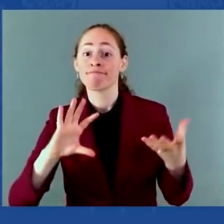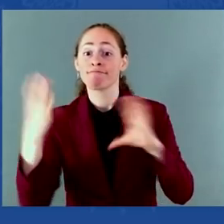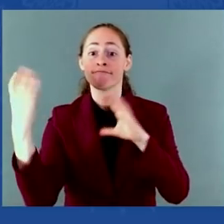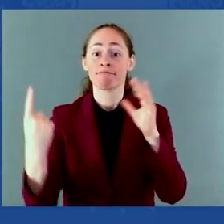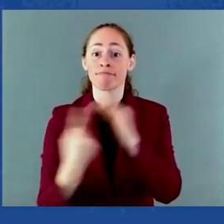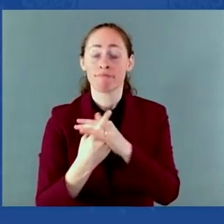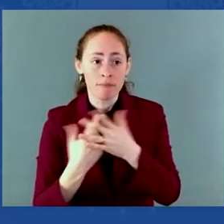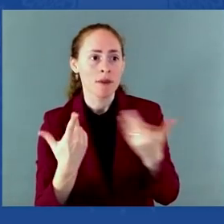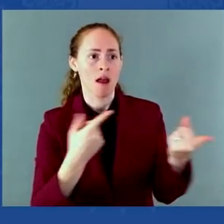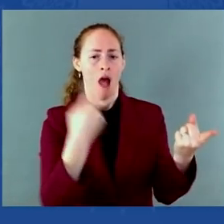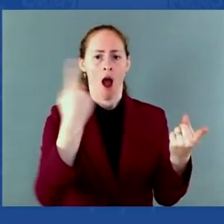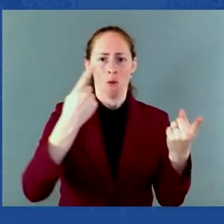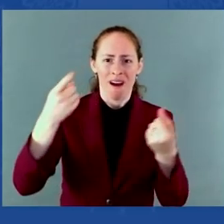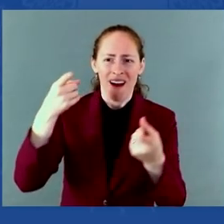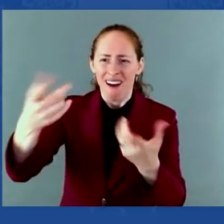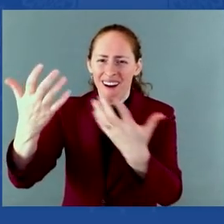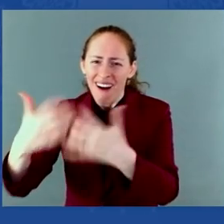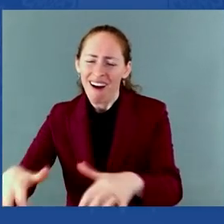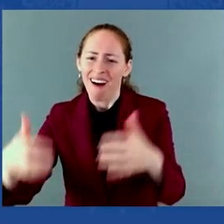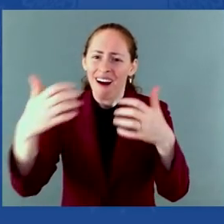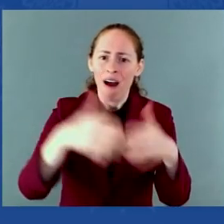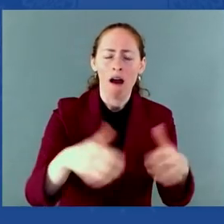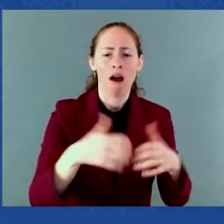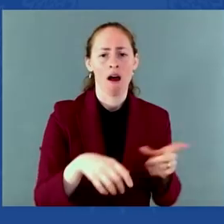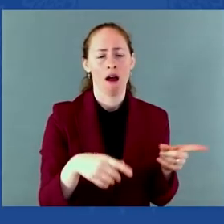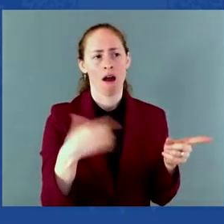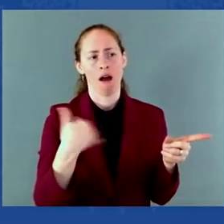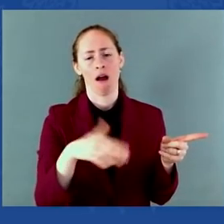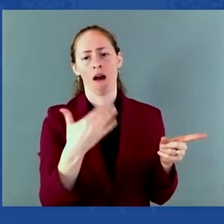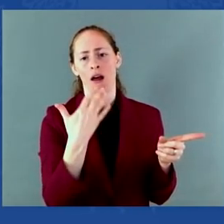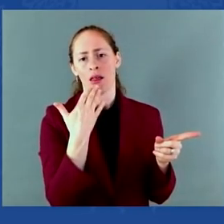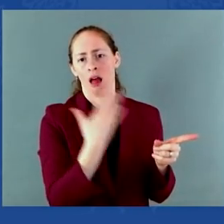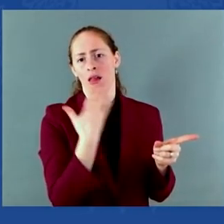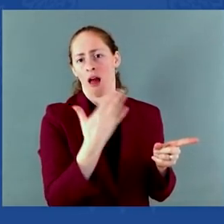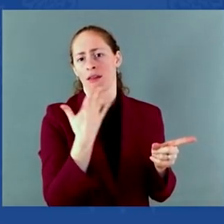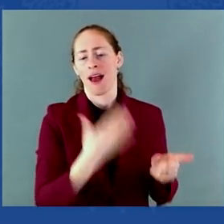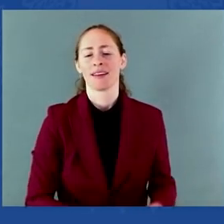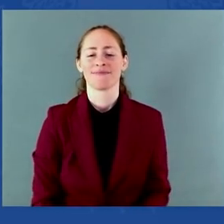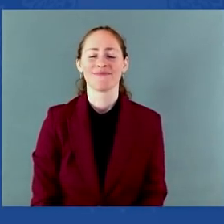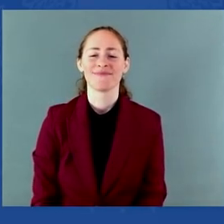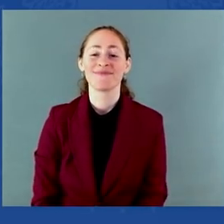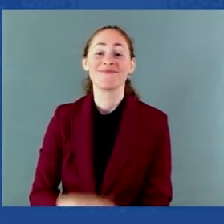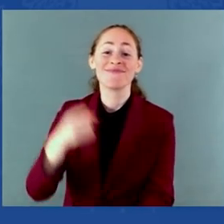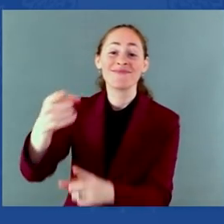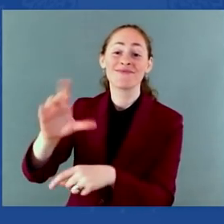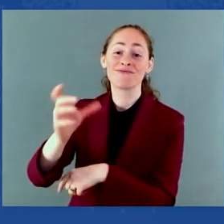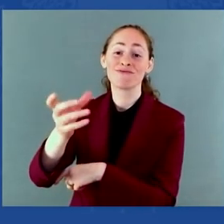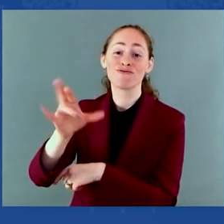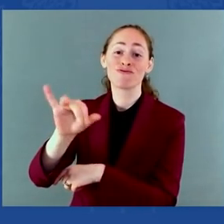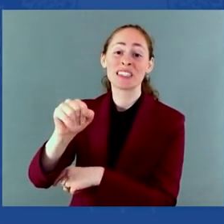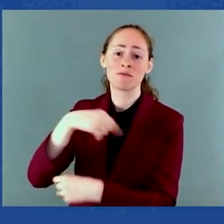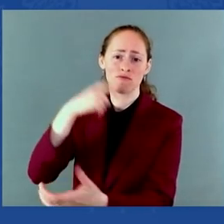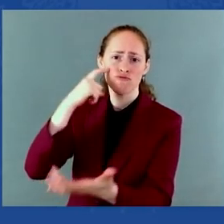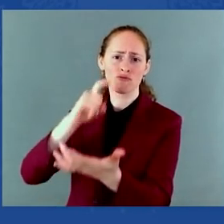as she did in every element of the bill. And Chris, he was a key member of the committee that -- that got this bill across the finish line.